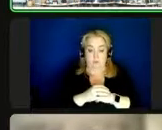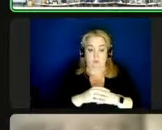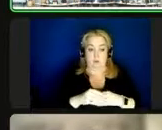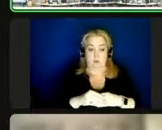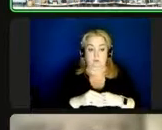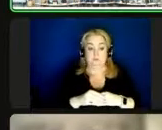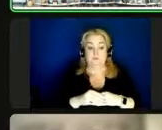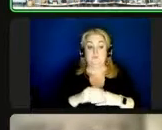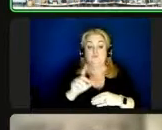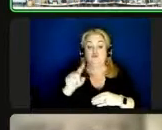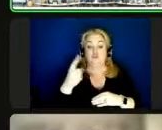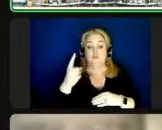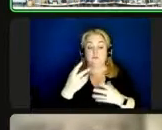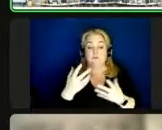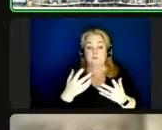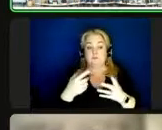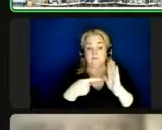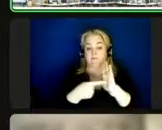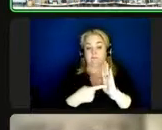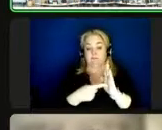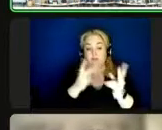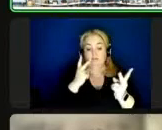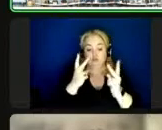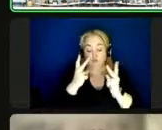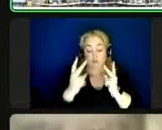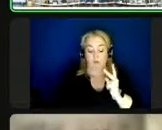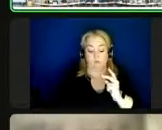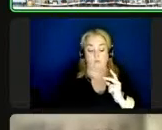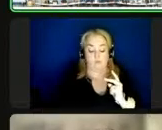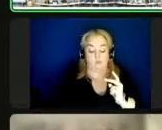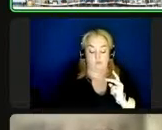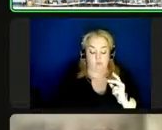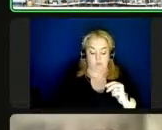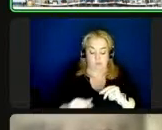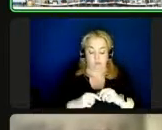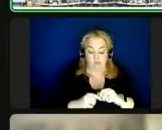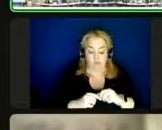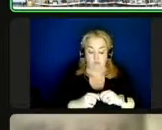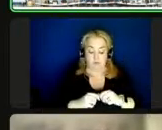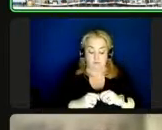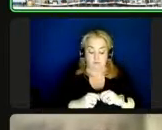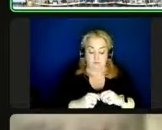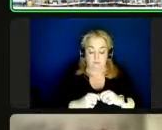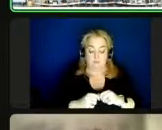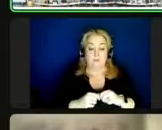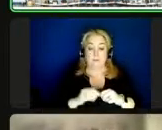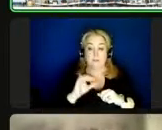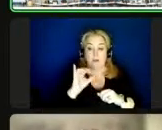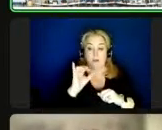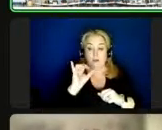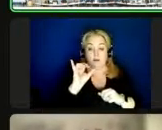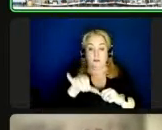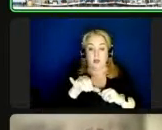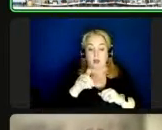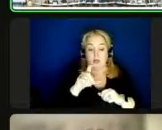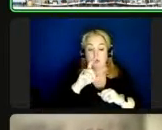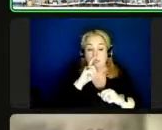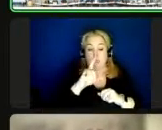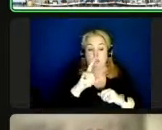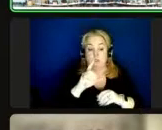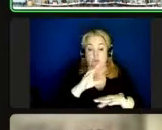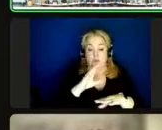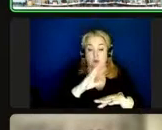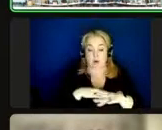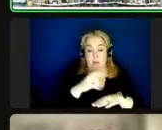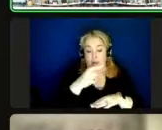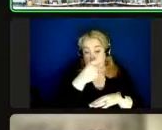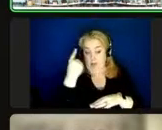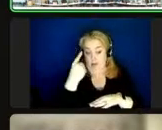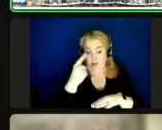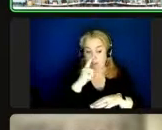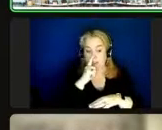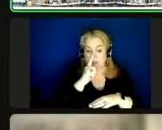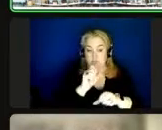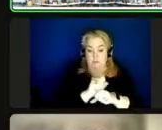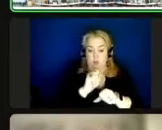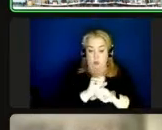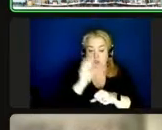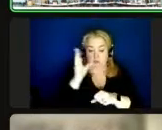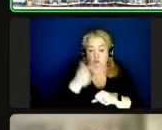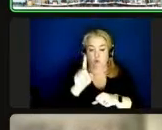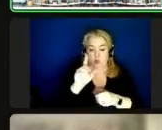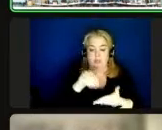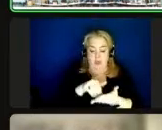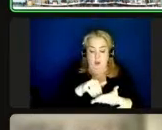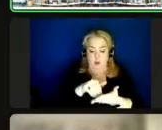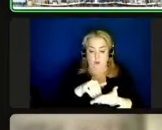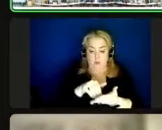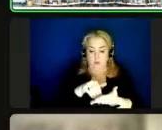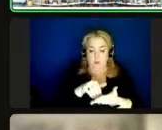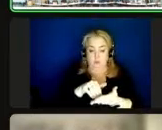EVEN THE SAME NOMINATION AND